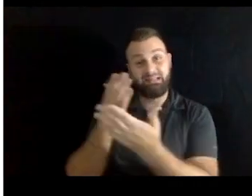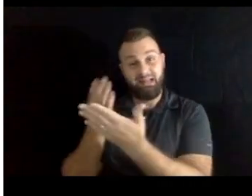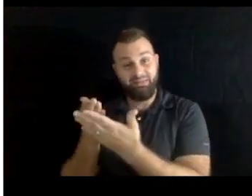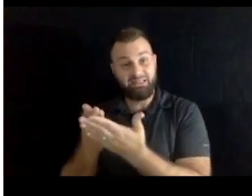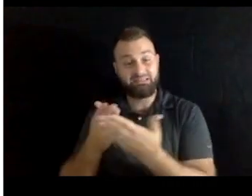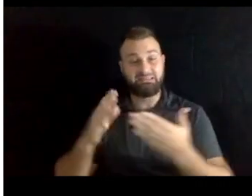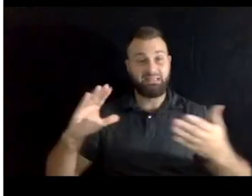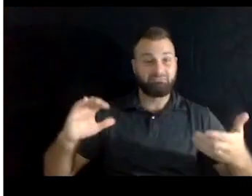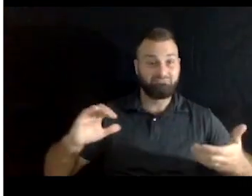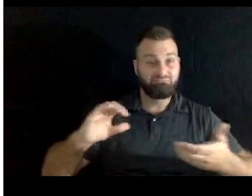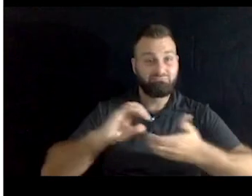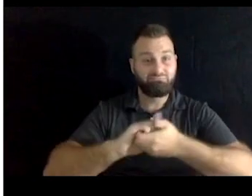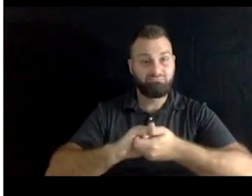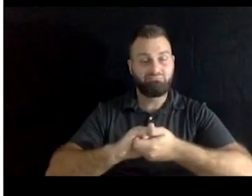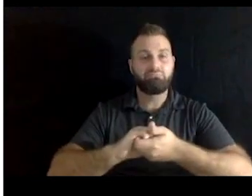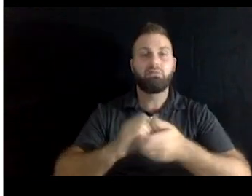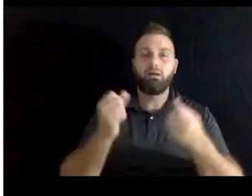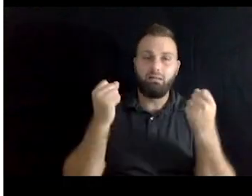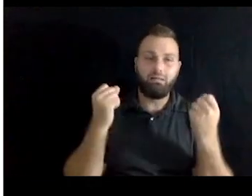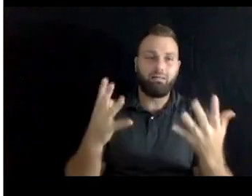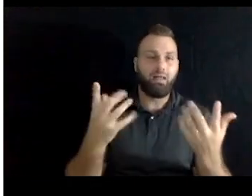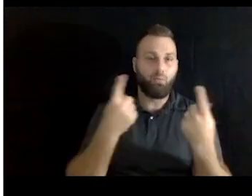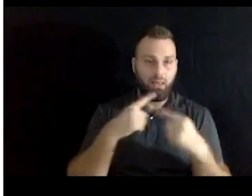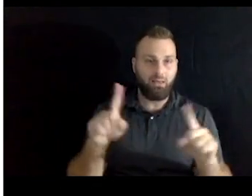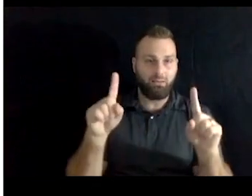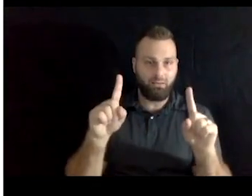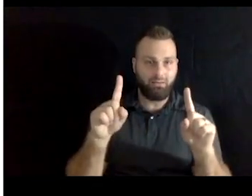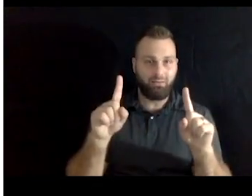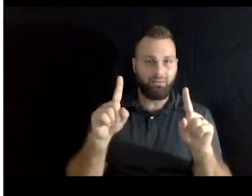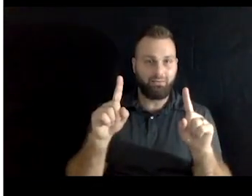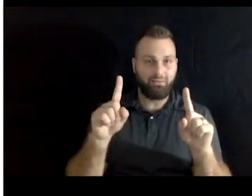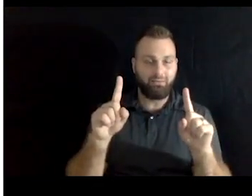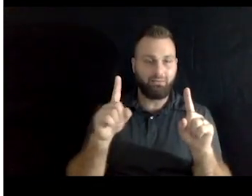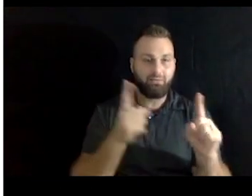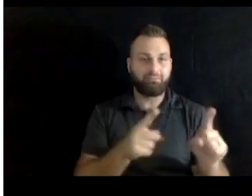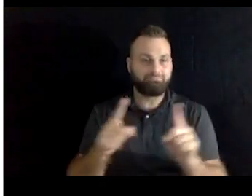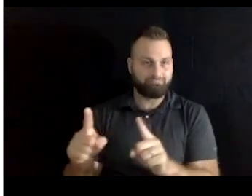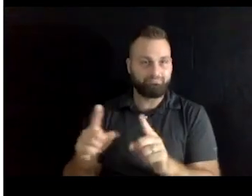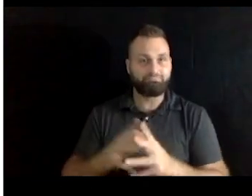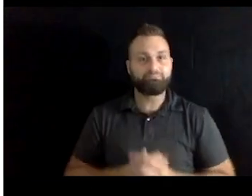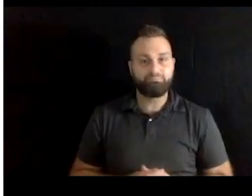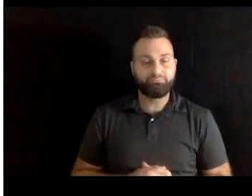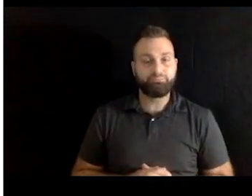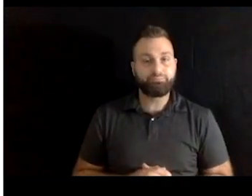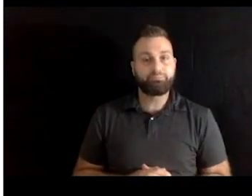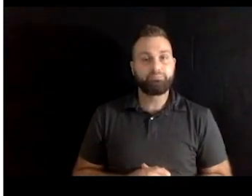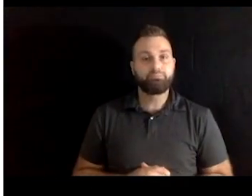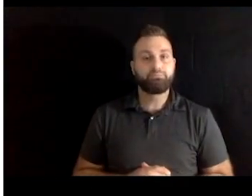get a lot done. So I want to. This is my last